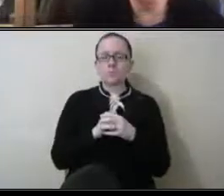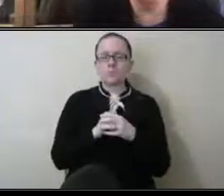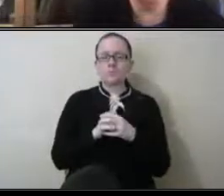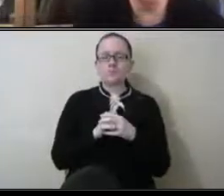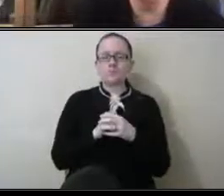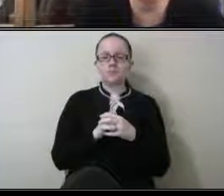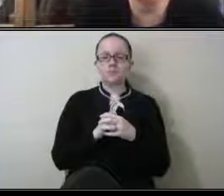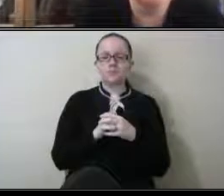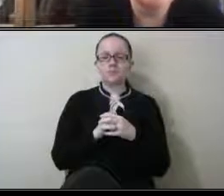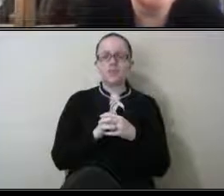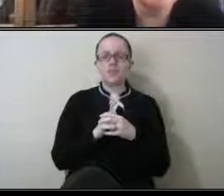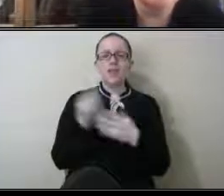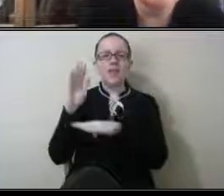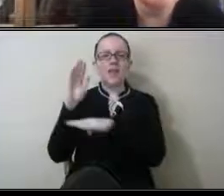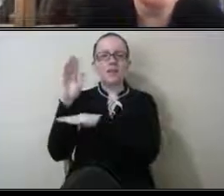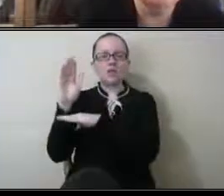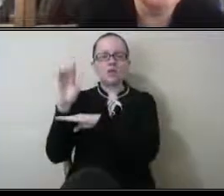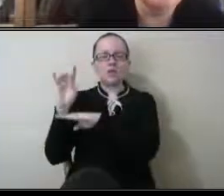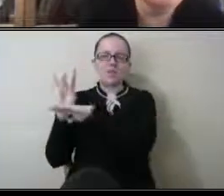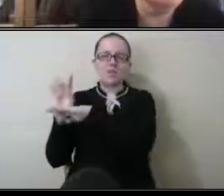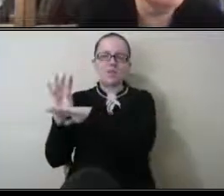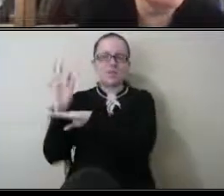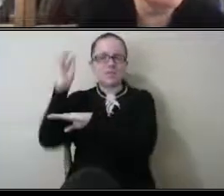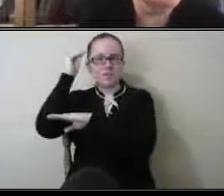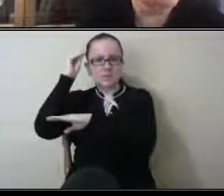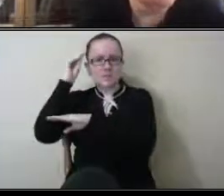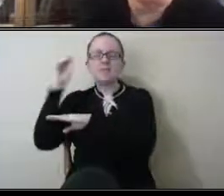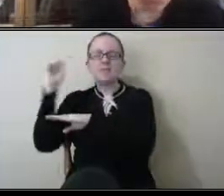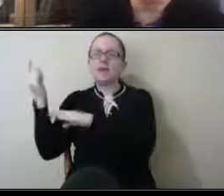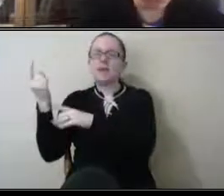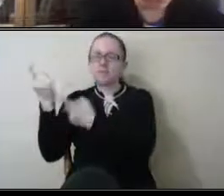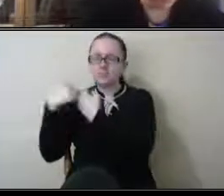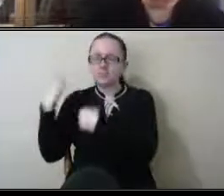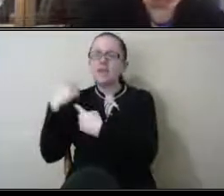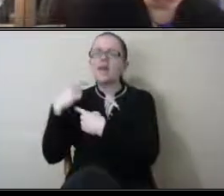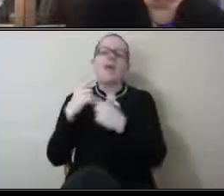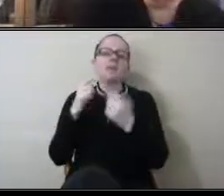external advisory committee and our colleagues at accessible arts that there's you know other